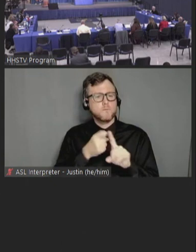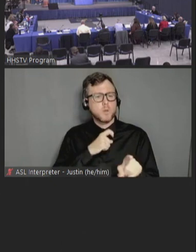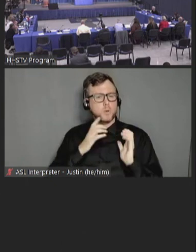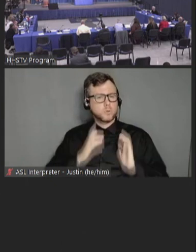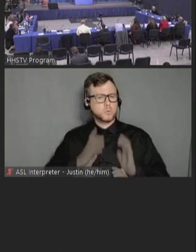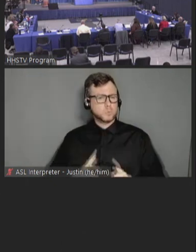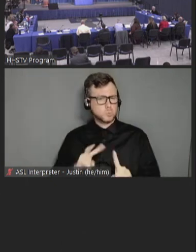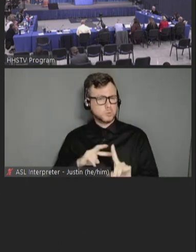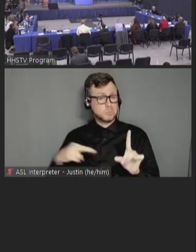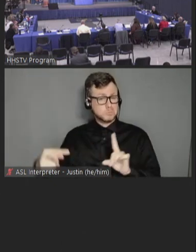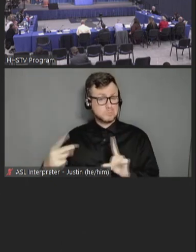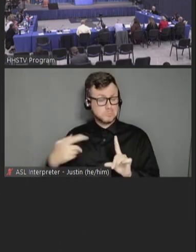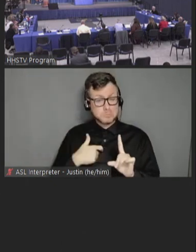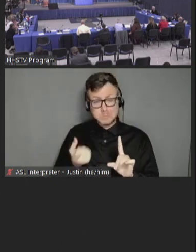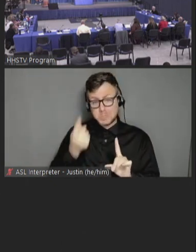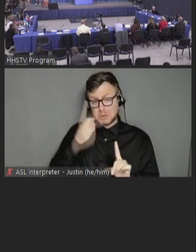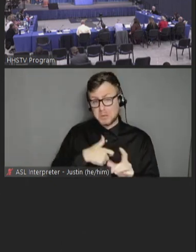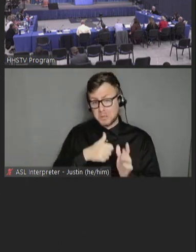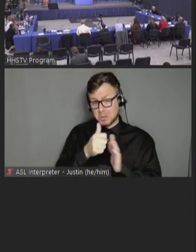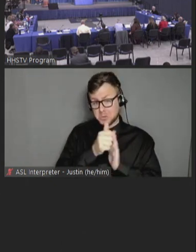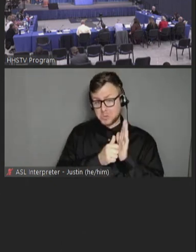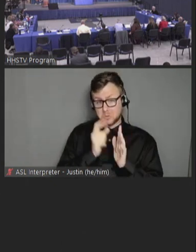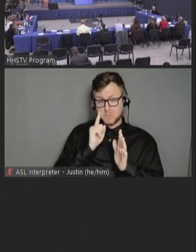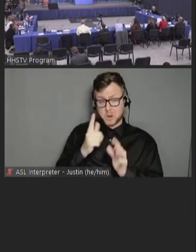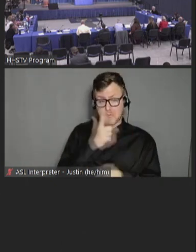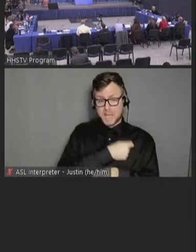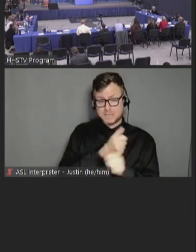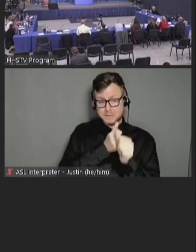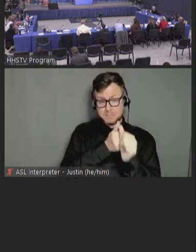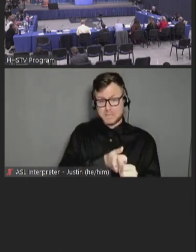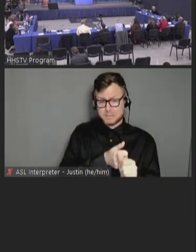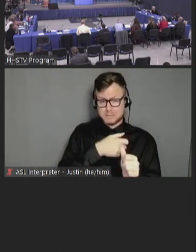The agenda of vaccine compliance appears to undermine the human